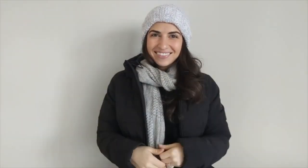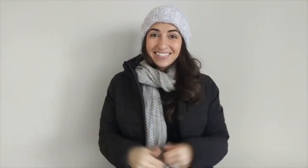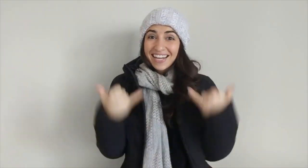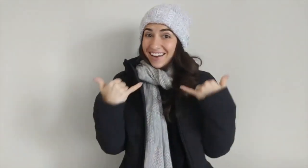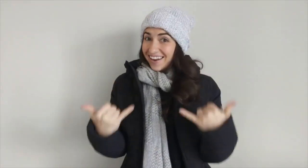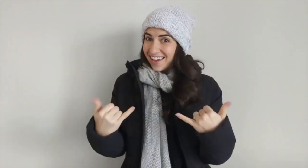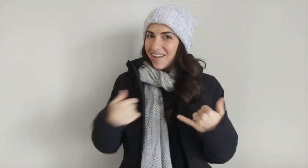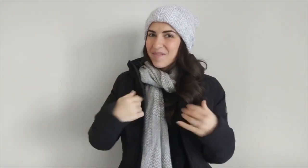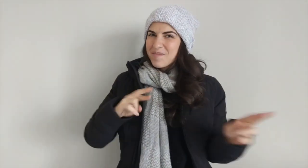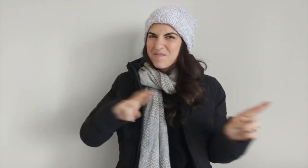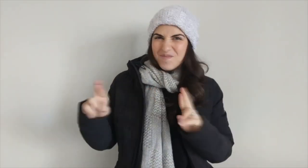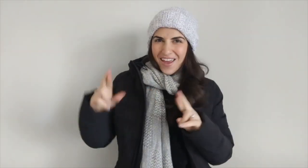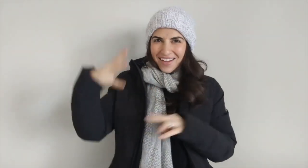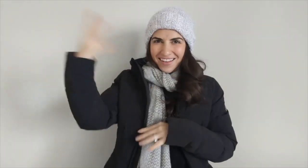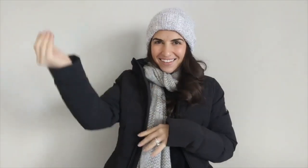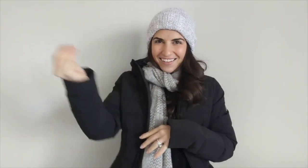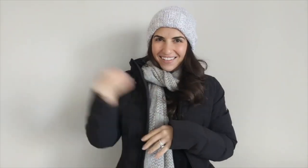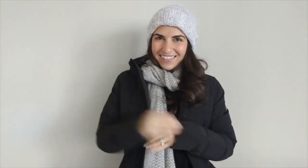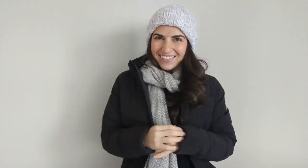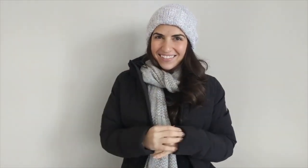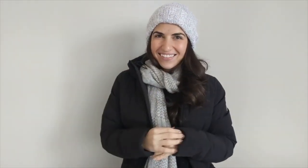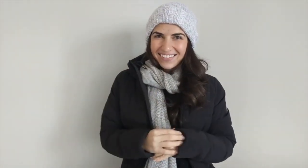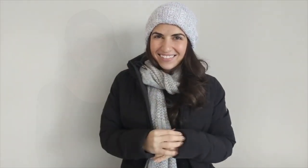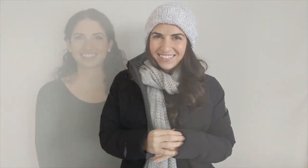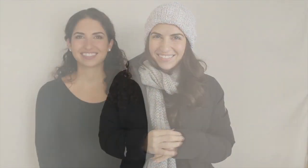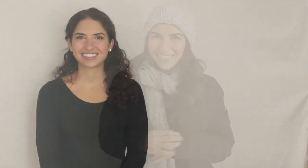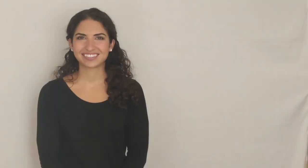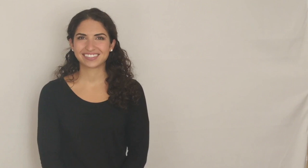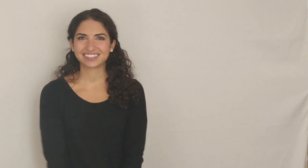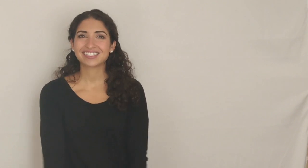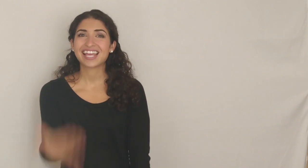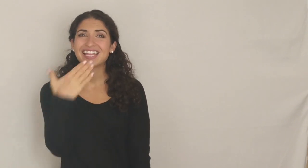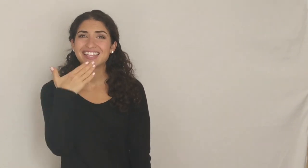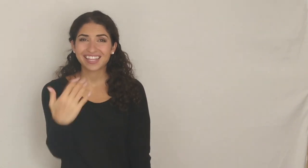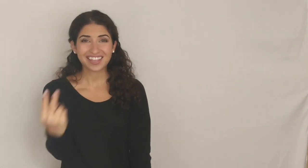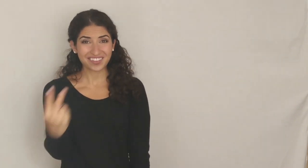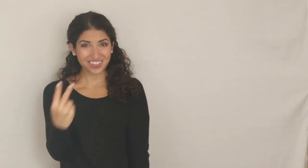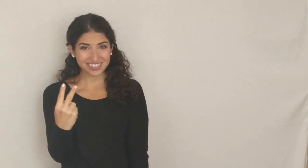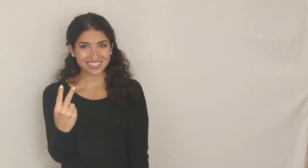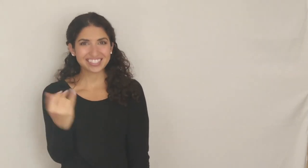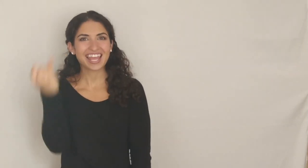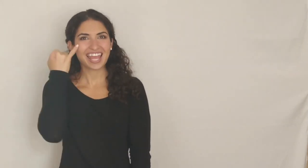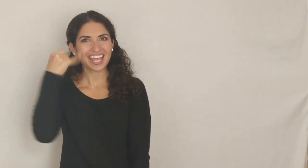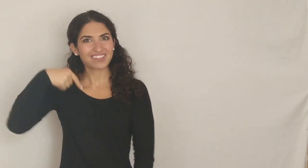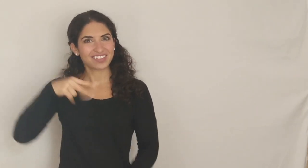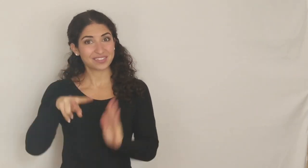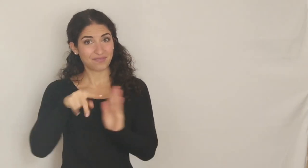Now, I'm ready to go out. Thank you so much for watching!